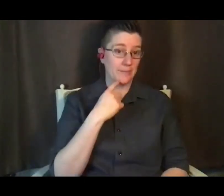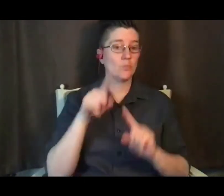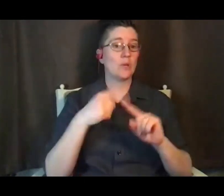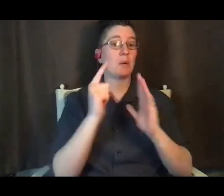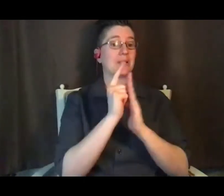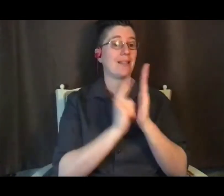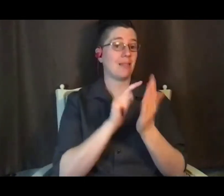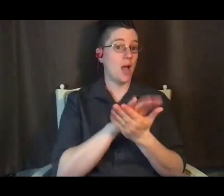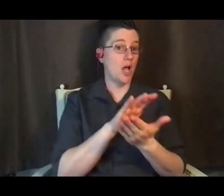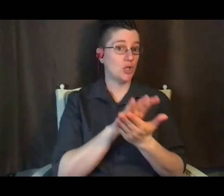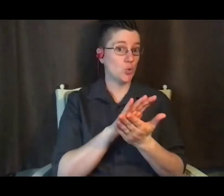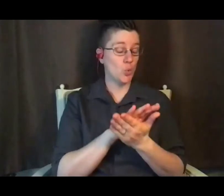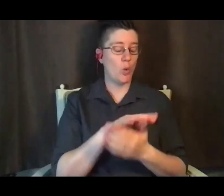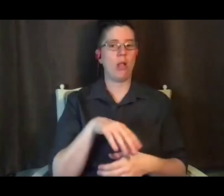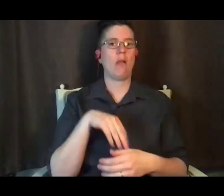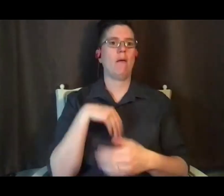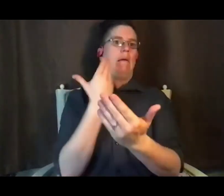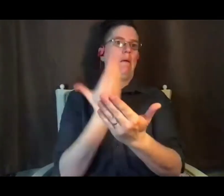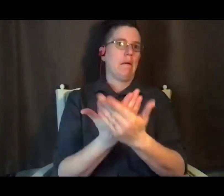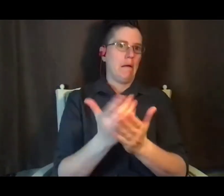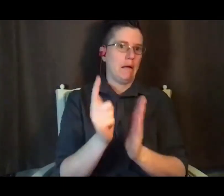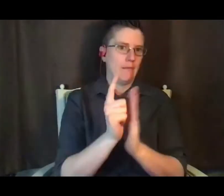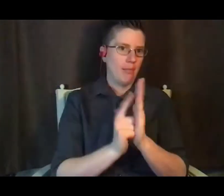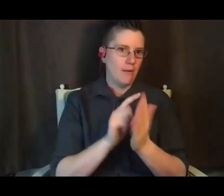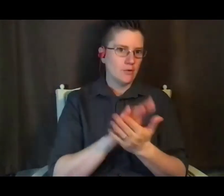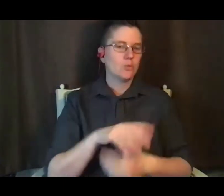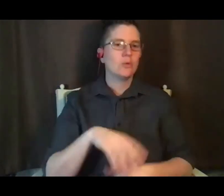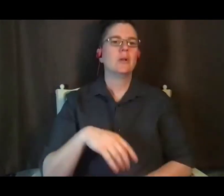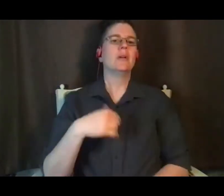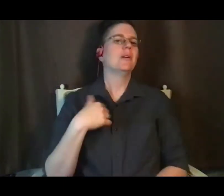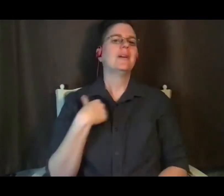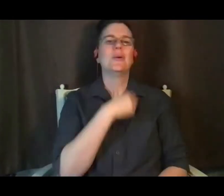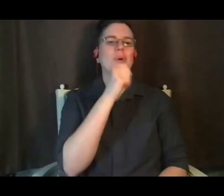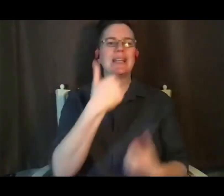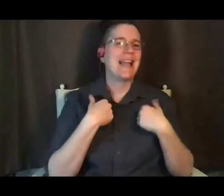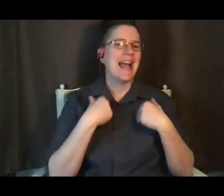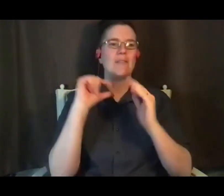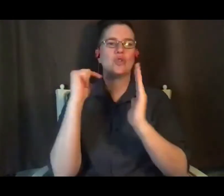i made it there we didn't have grades they didn't give us a gpa in a traditional sense